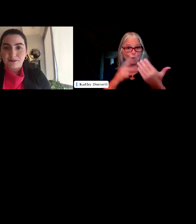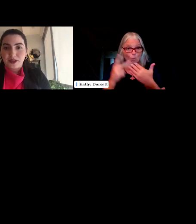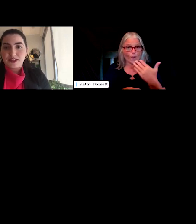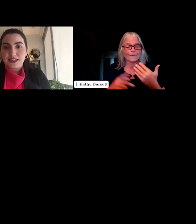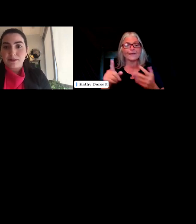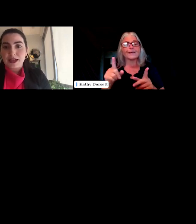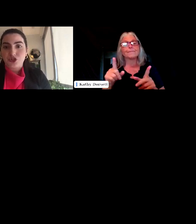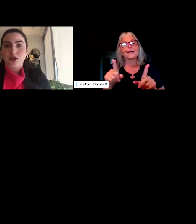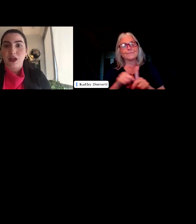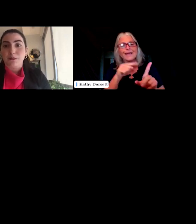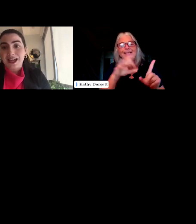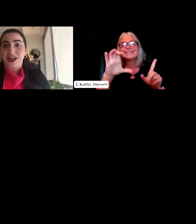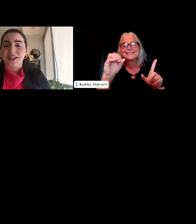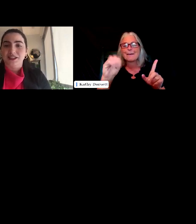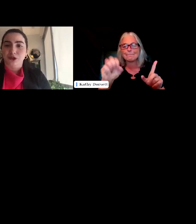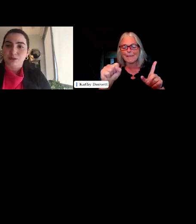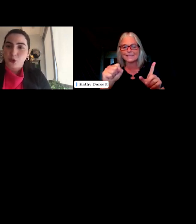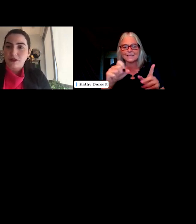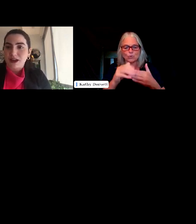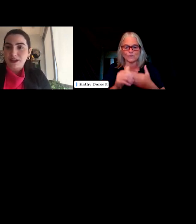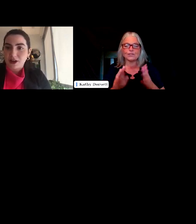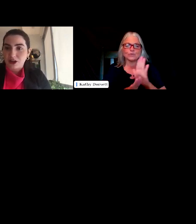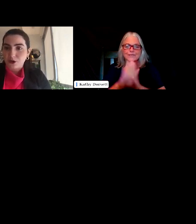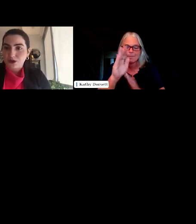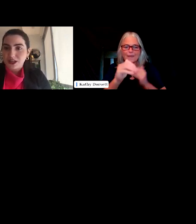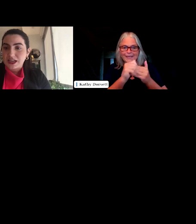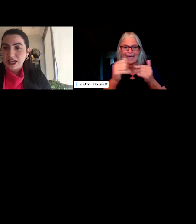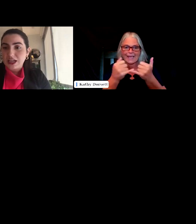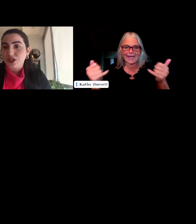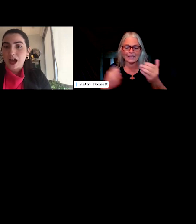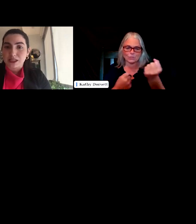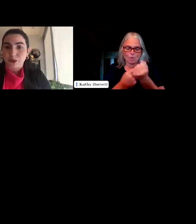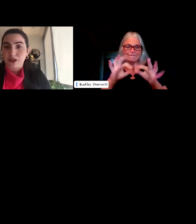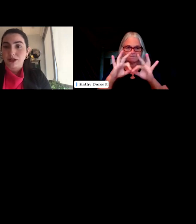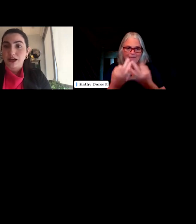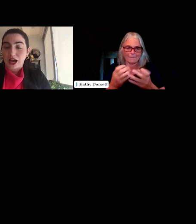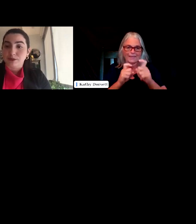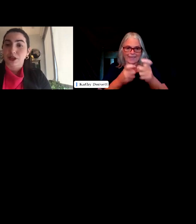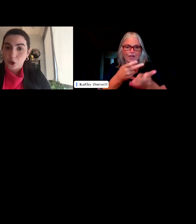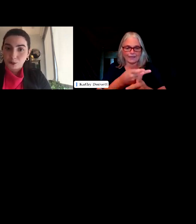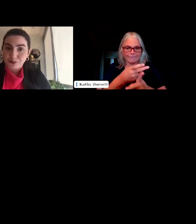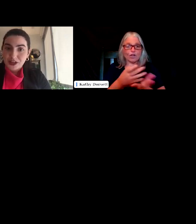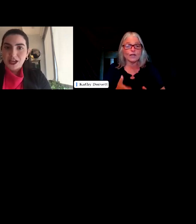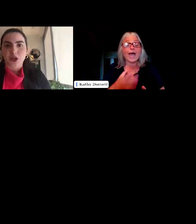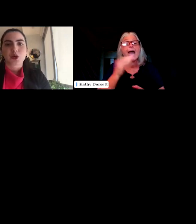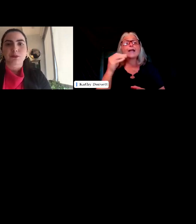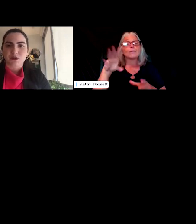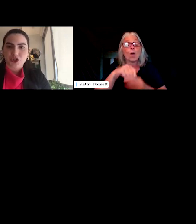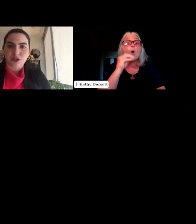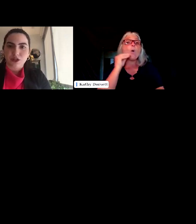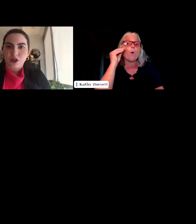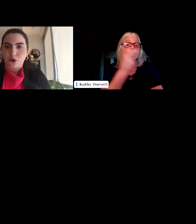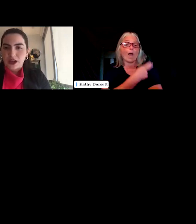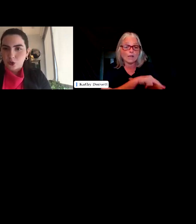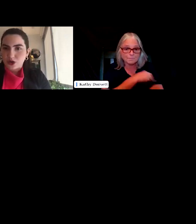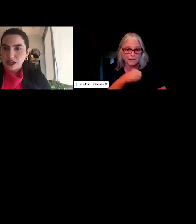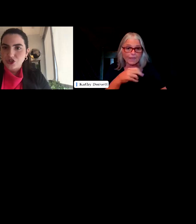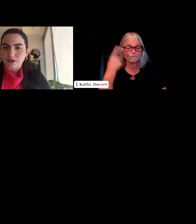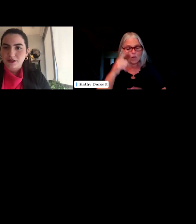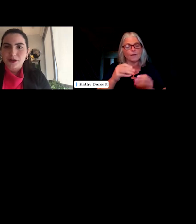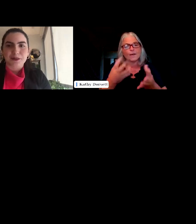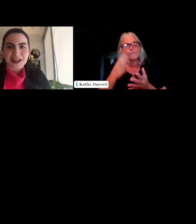Cms. To develop guidelines for supporting family caregivers engaged in the hospital in hospital at home, including provisions for care, coordination.